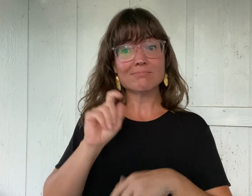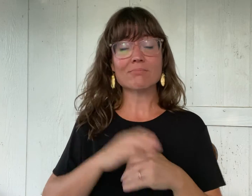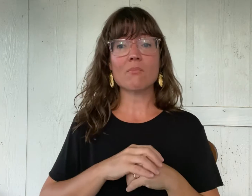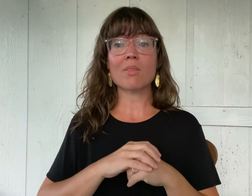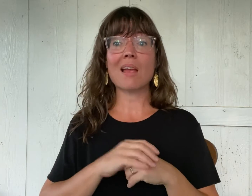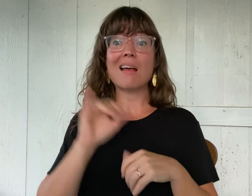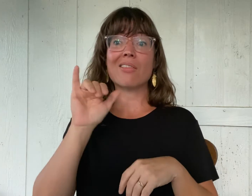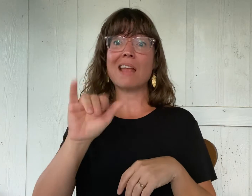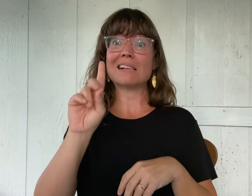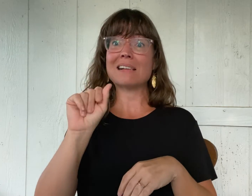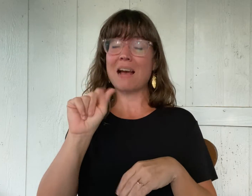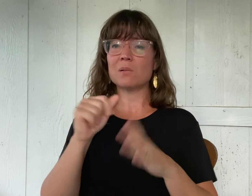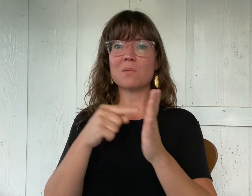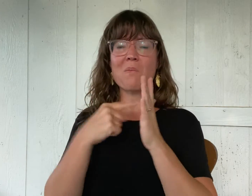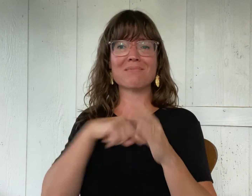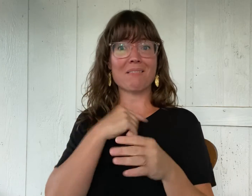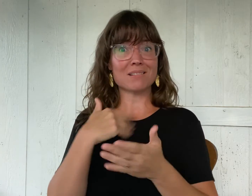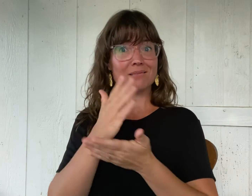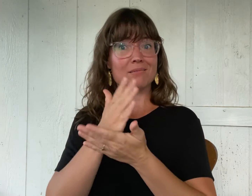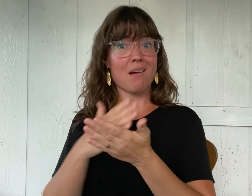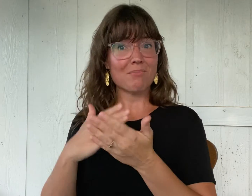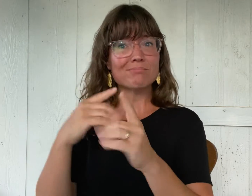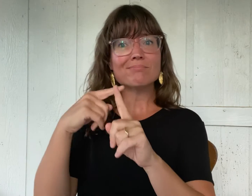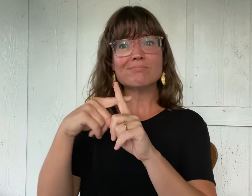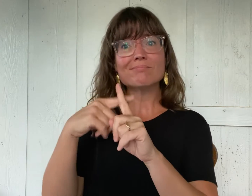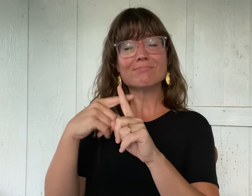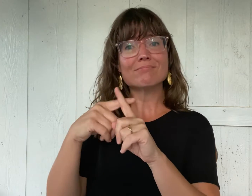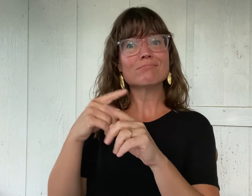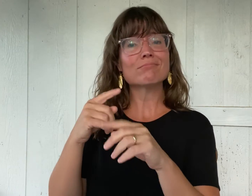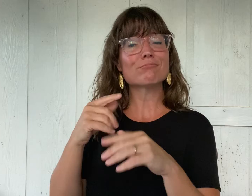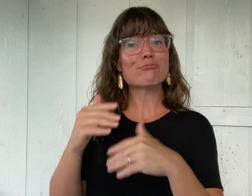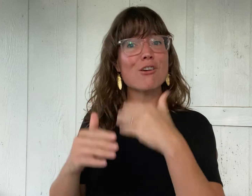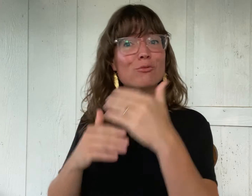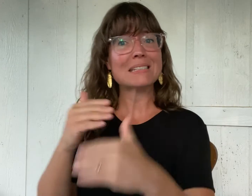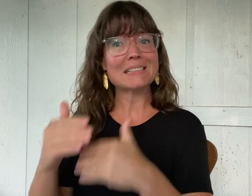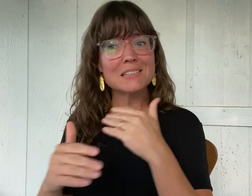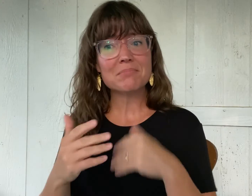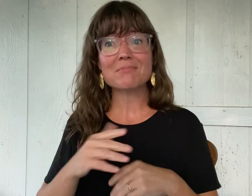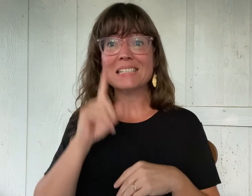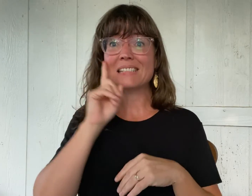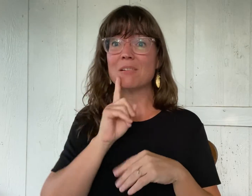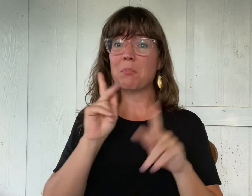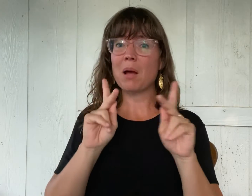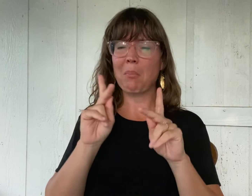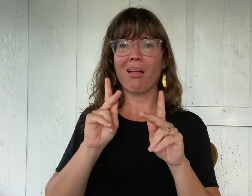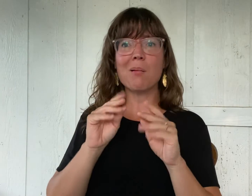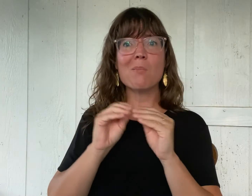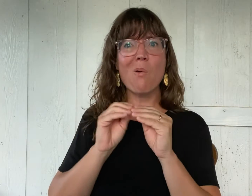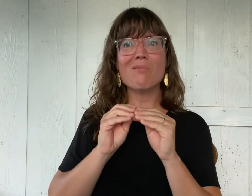and whether there were any improvements. That data showed us some incremental progress.